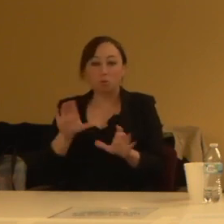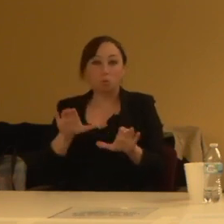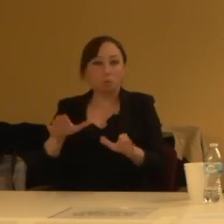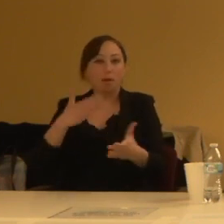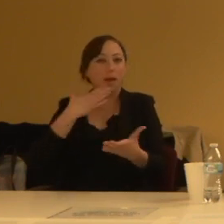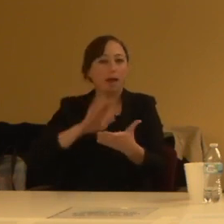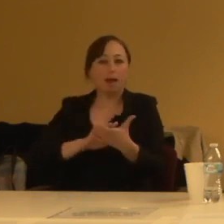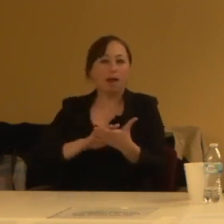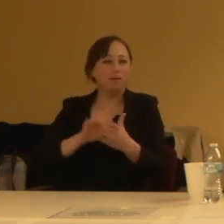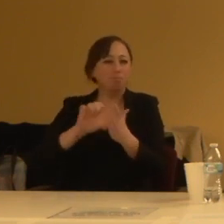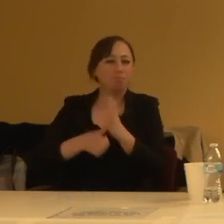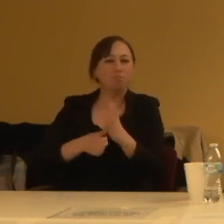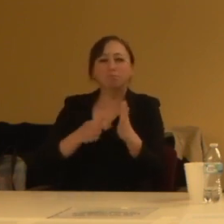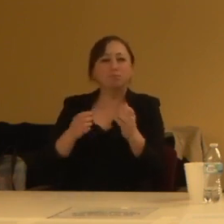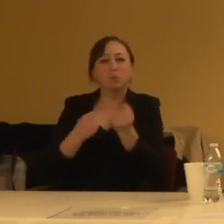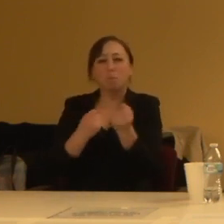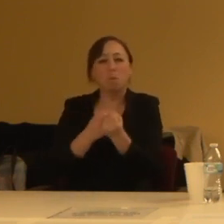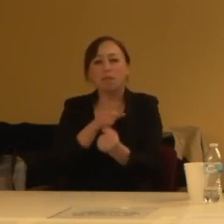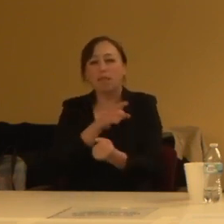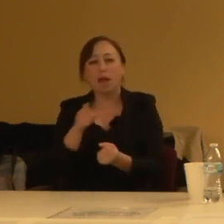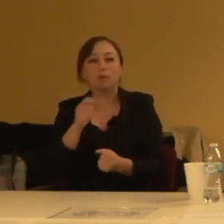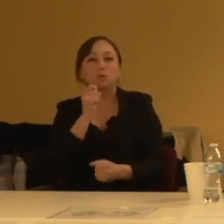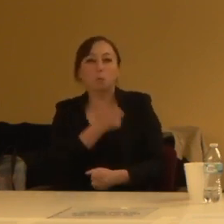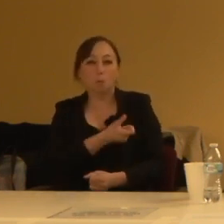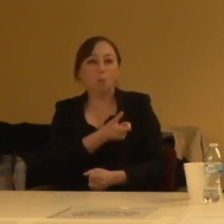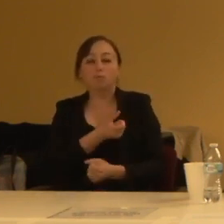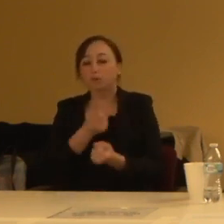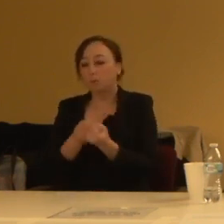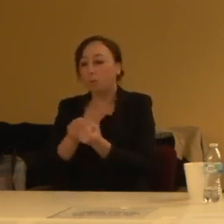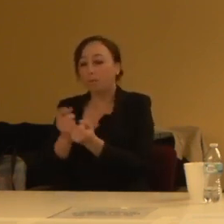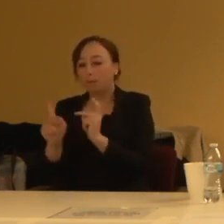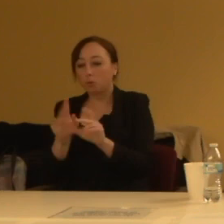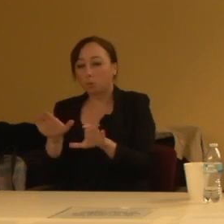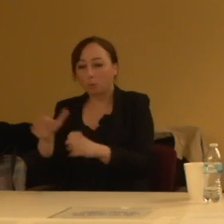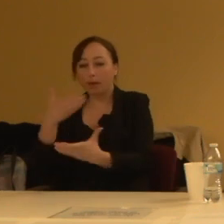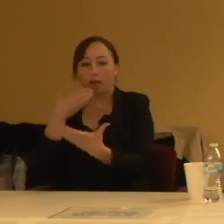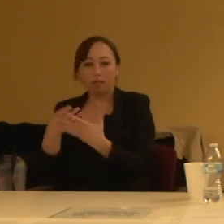well, and then the funding will follow, right? But Susan just said we're not, you know,